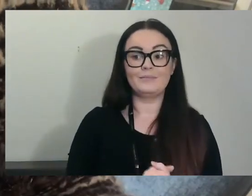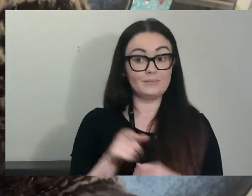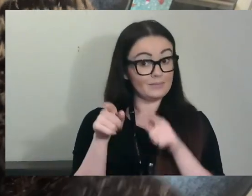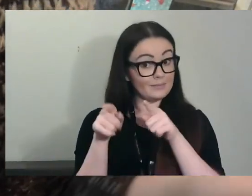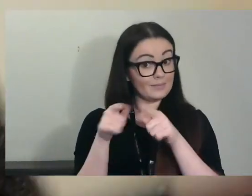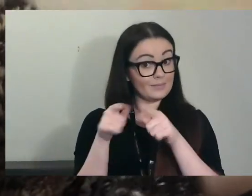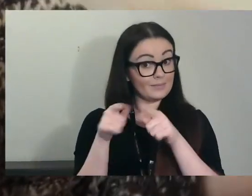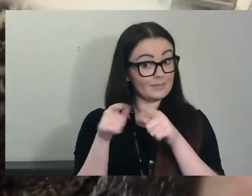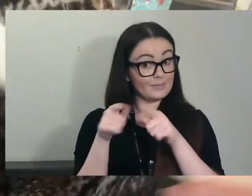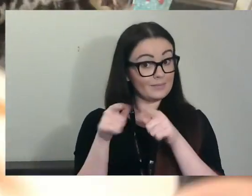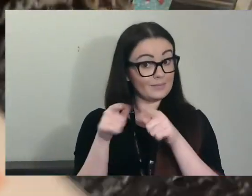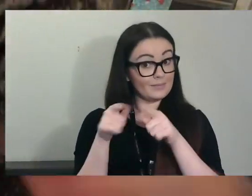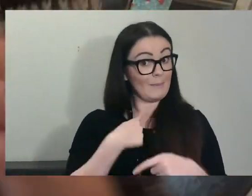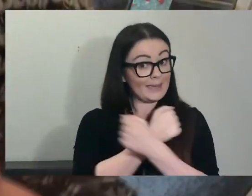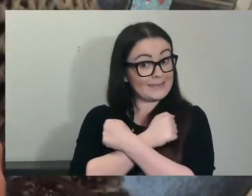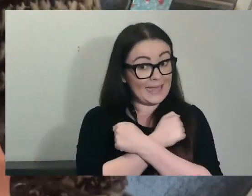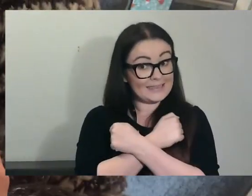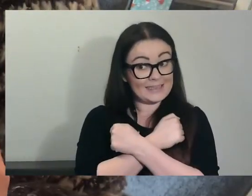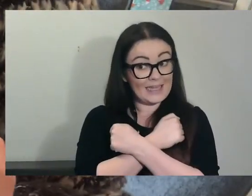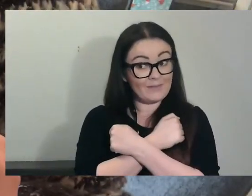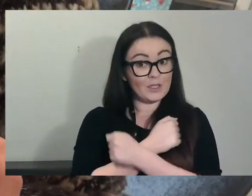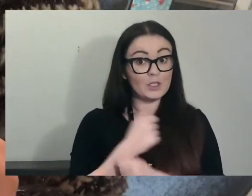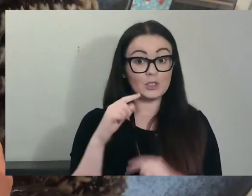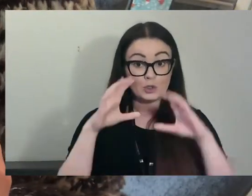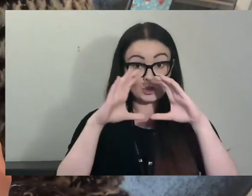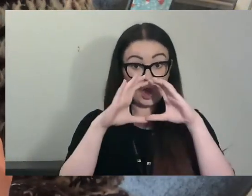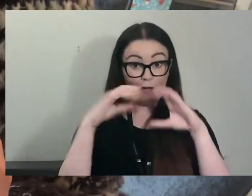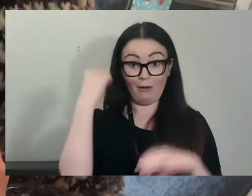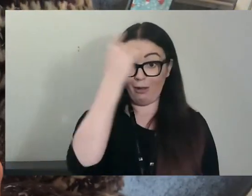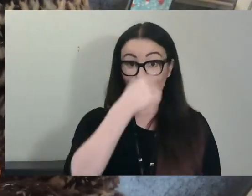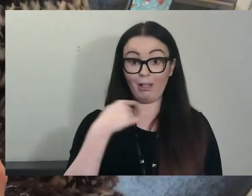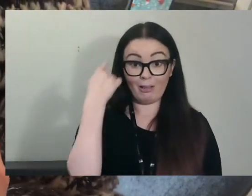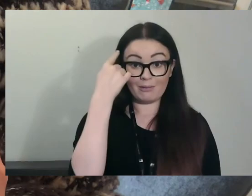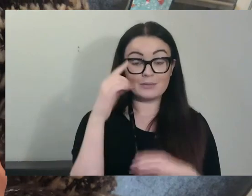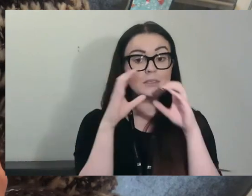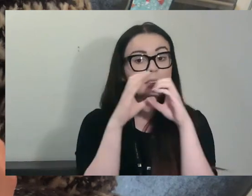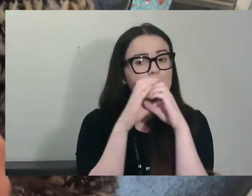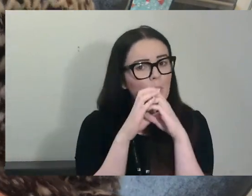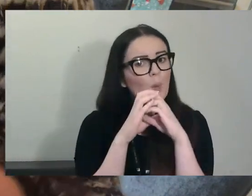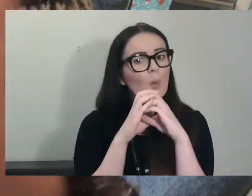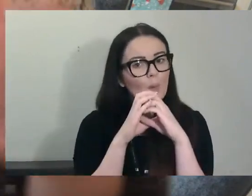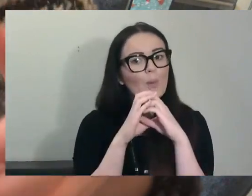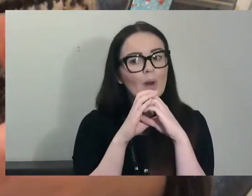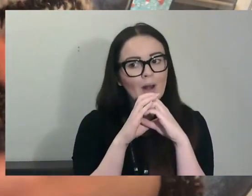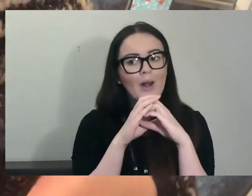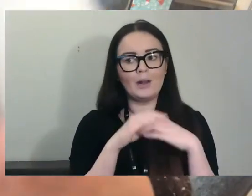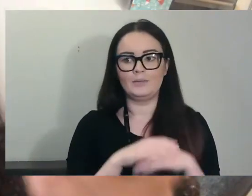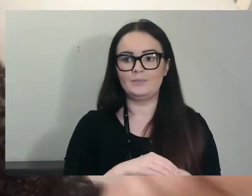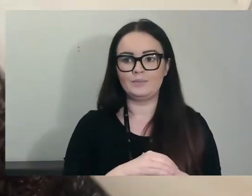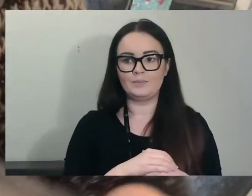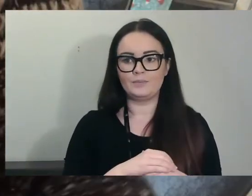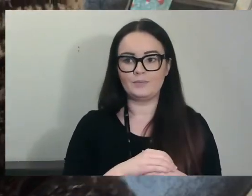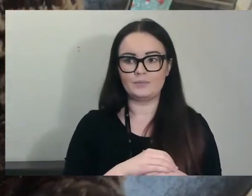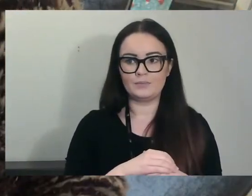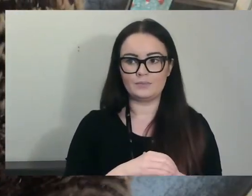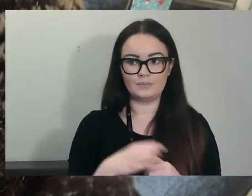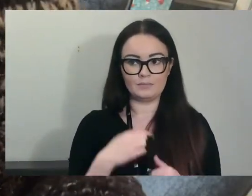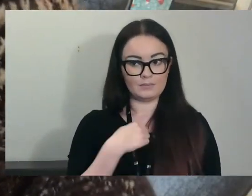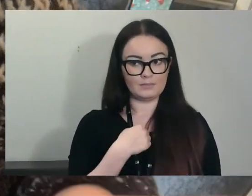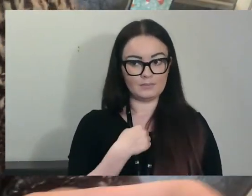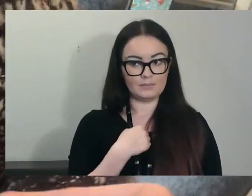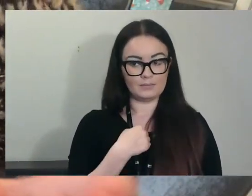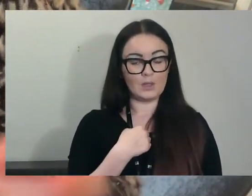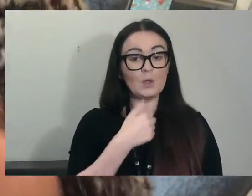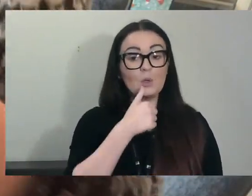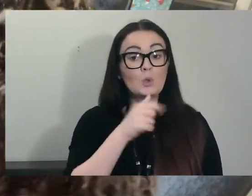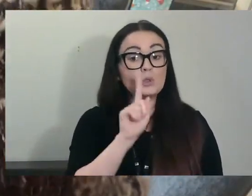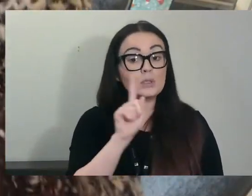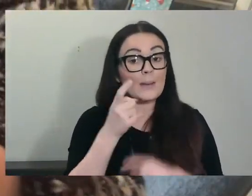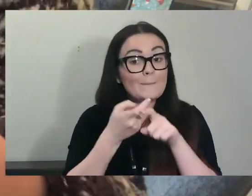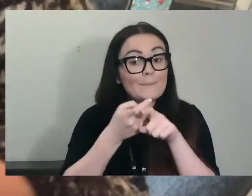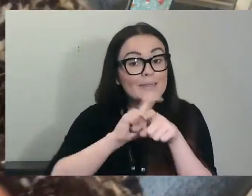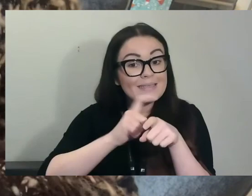teddy bear has got a circle for his head, quite a small circle so I'm going to use my